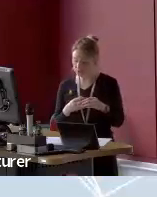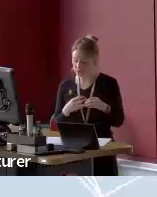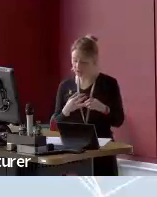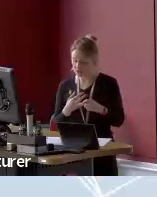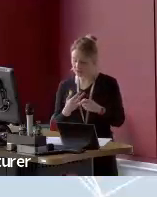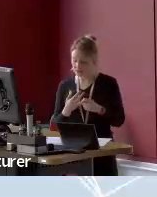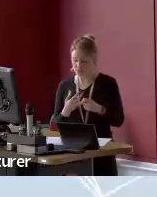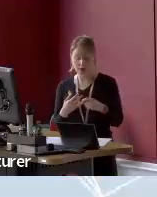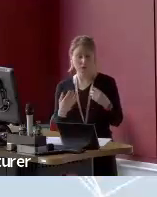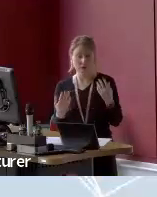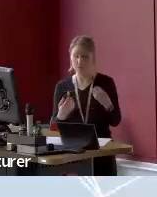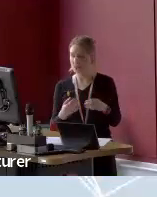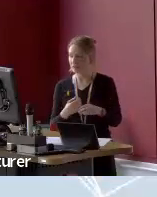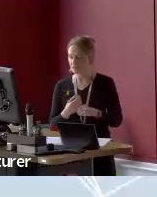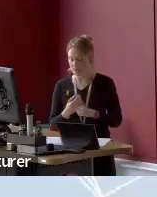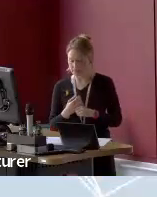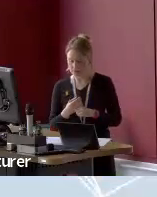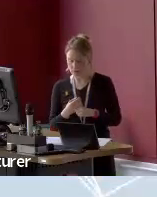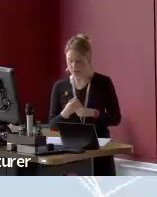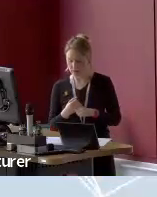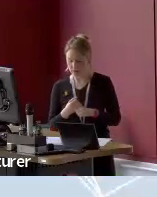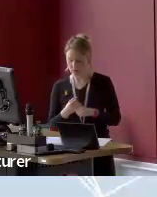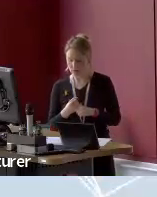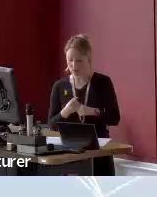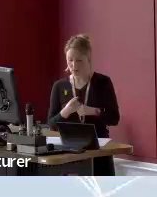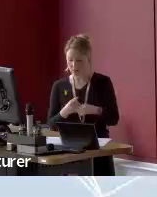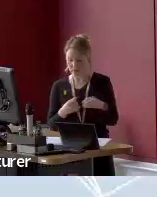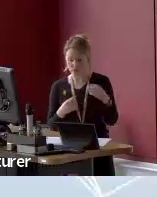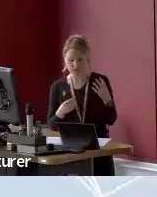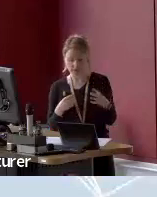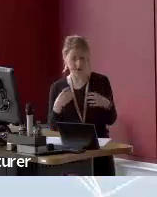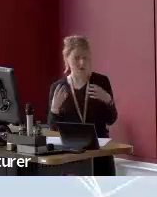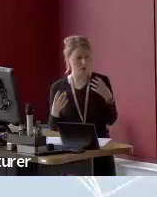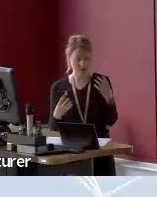your engagement you know how many people have you connected with who are they where are they what’s